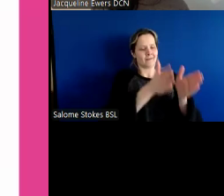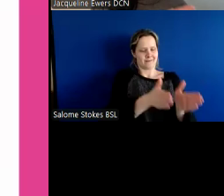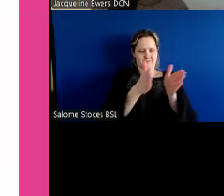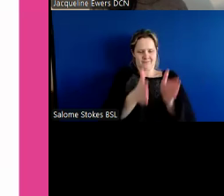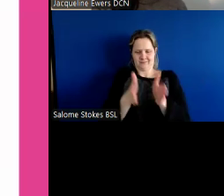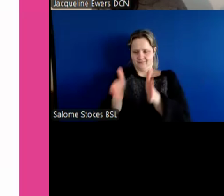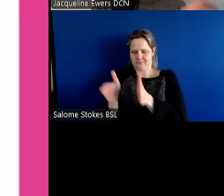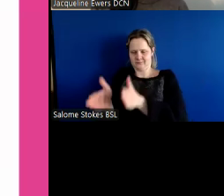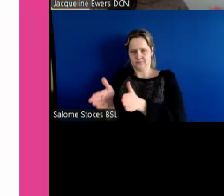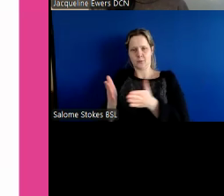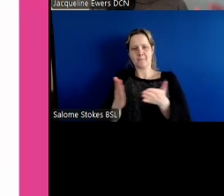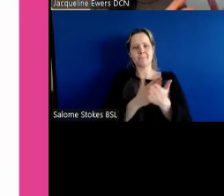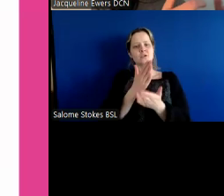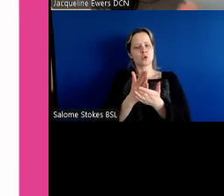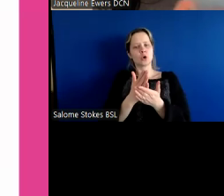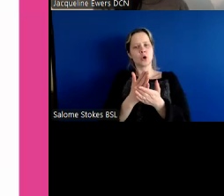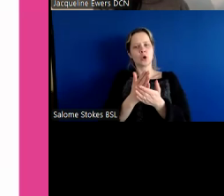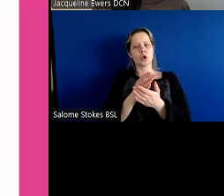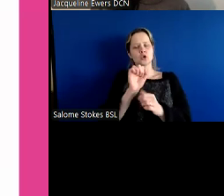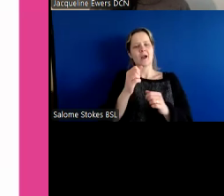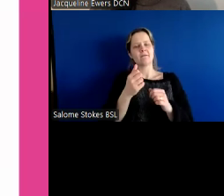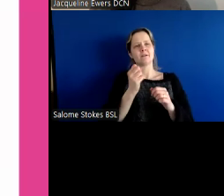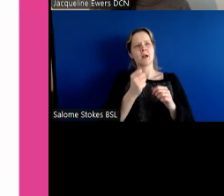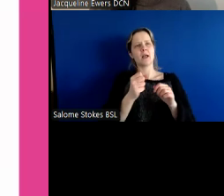a genuine customer, positive customer experience.